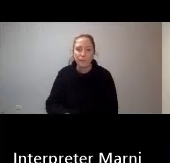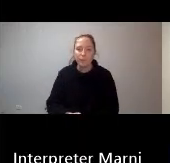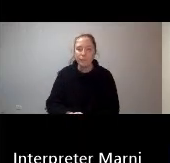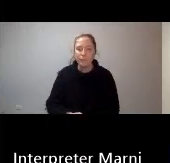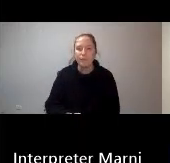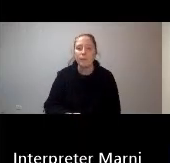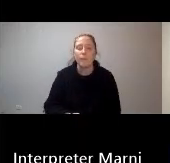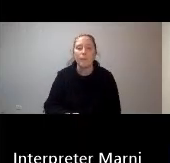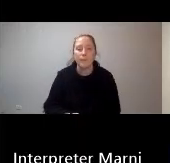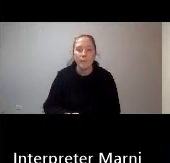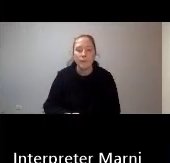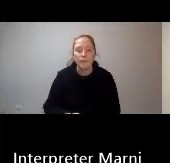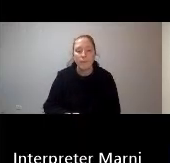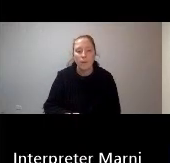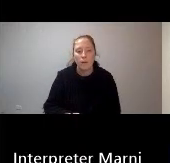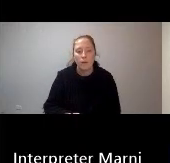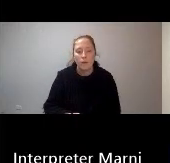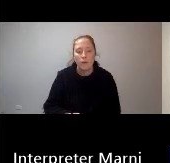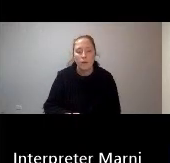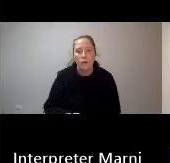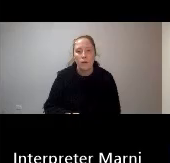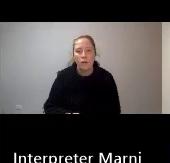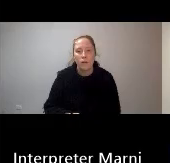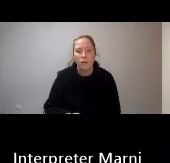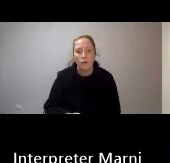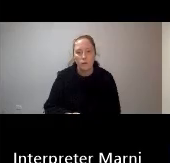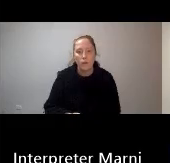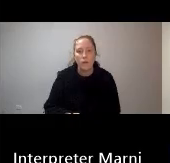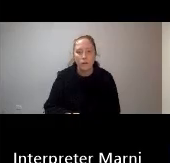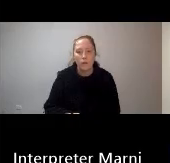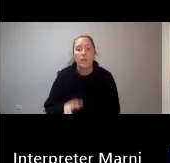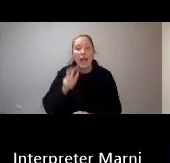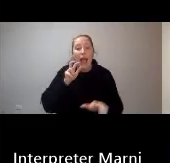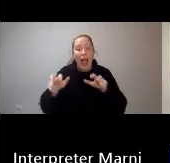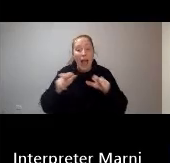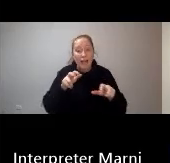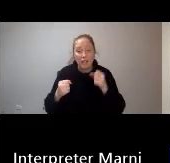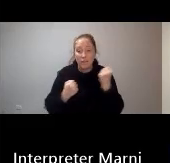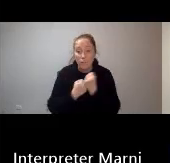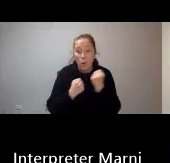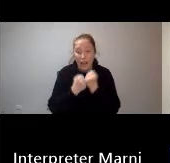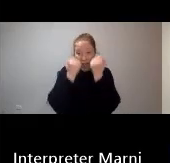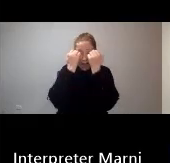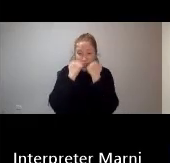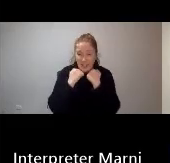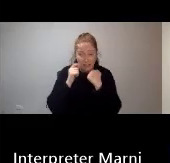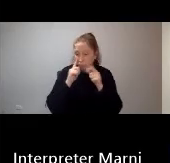Over... The evidence about active support has been developed since the early 2000s.